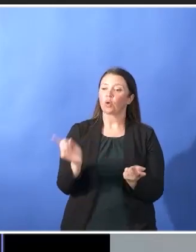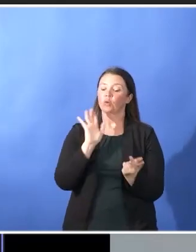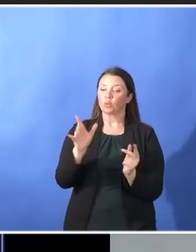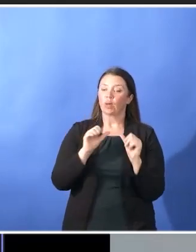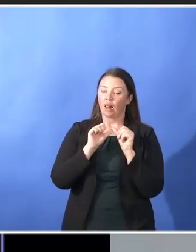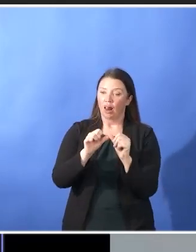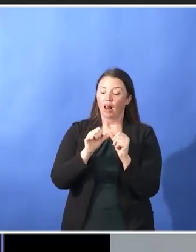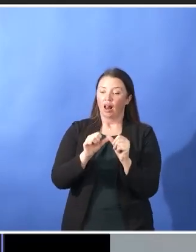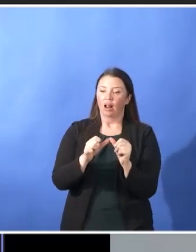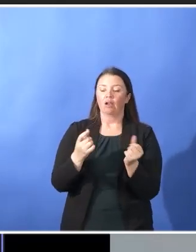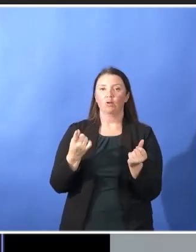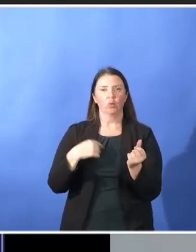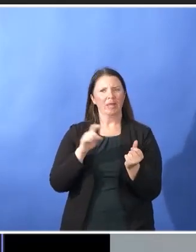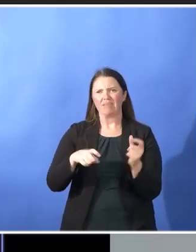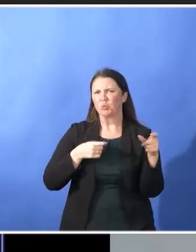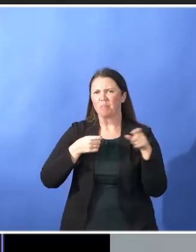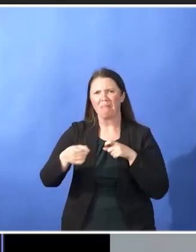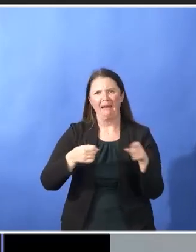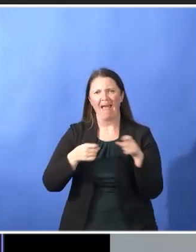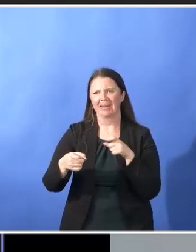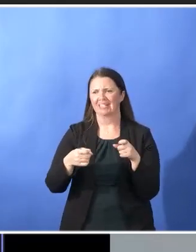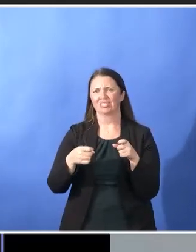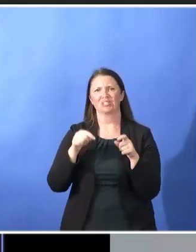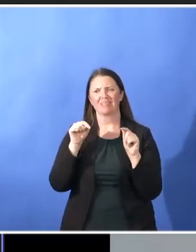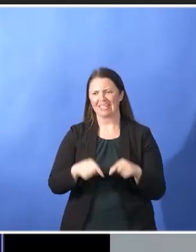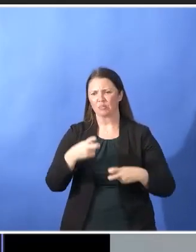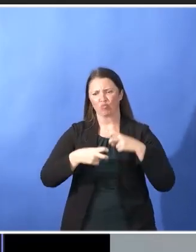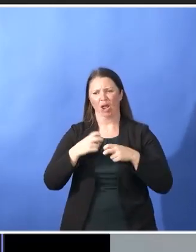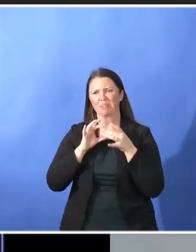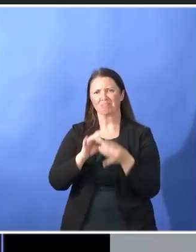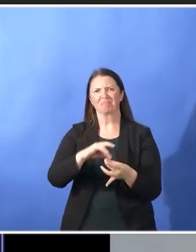WE NEED TO MANAGE THIS DEBRIS PROBLEM SUCCESSFULLY.